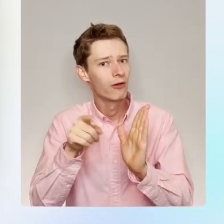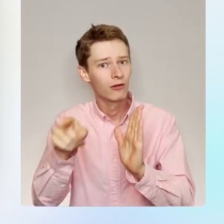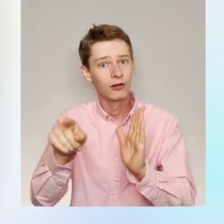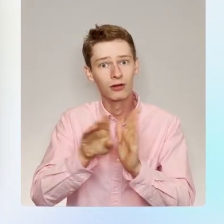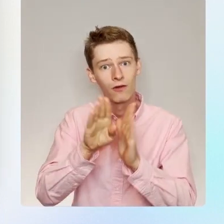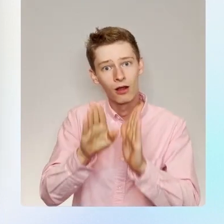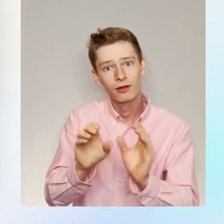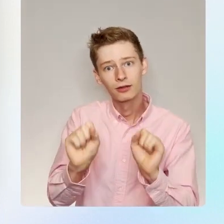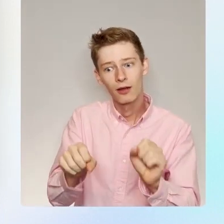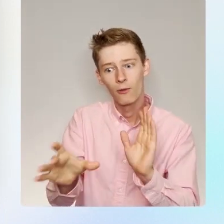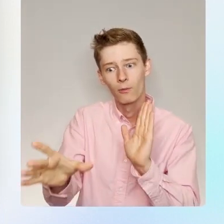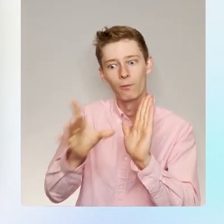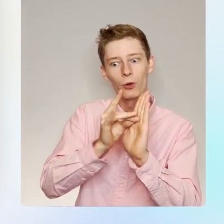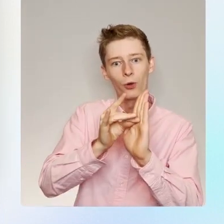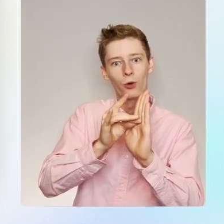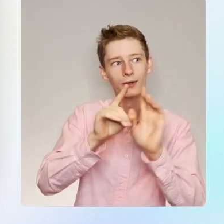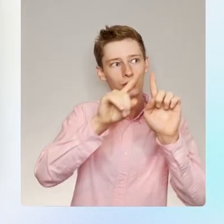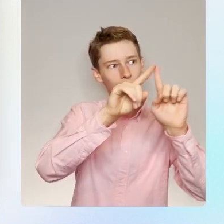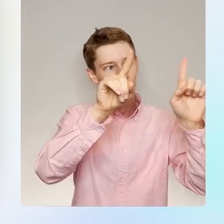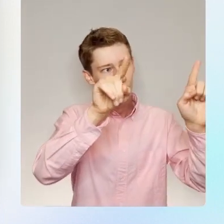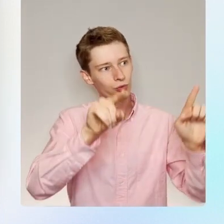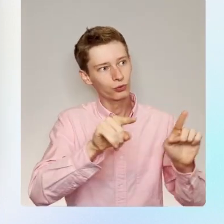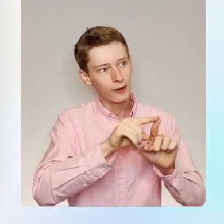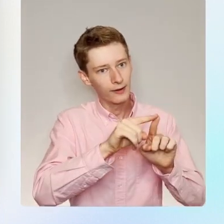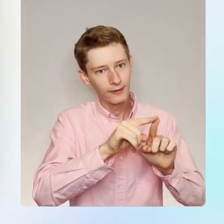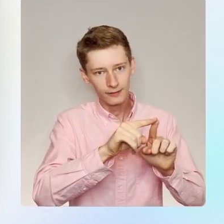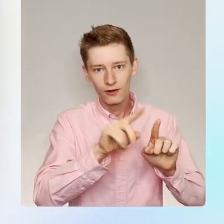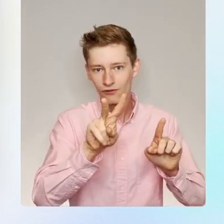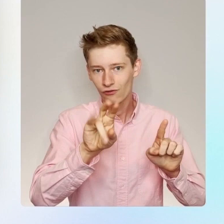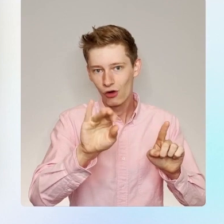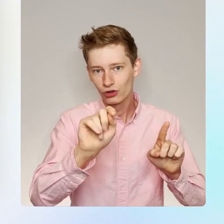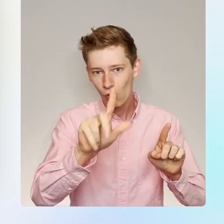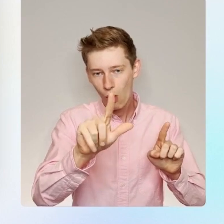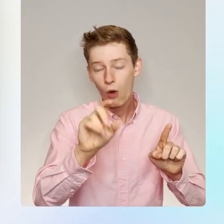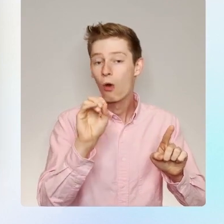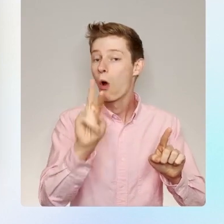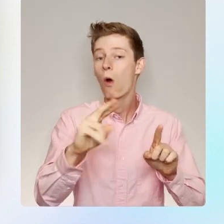a virtual screen on a wall or create virtual objects